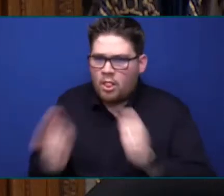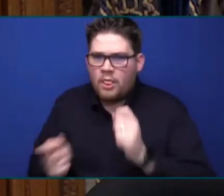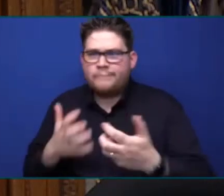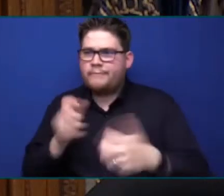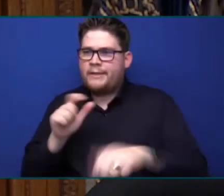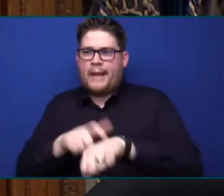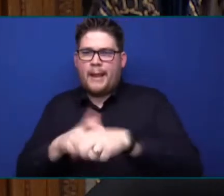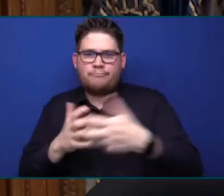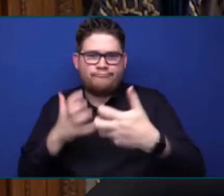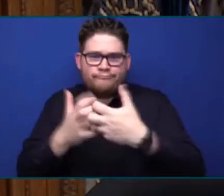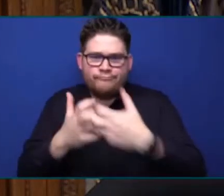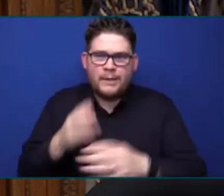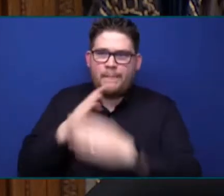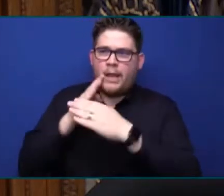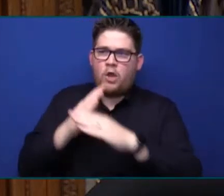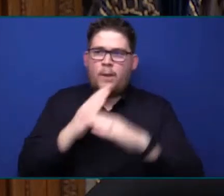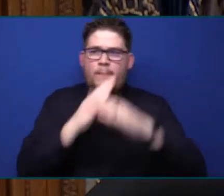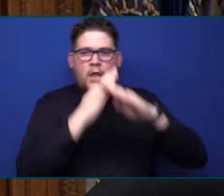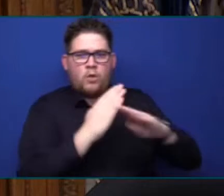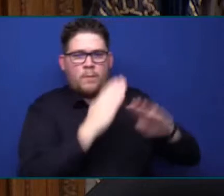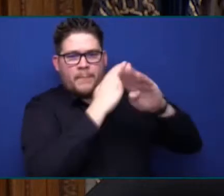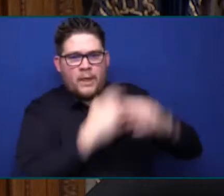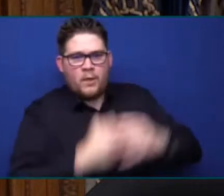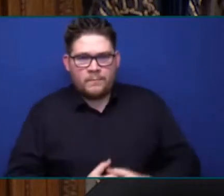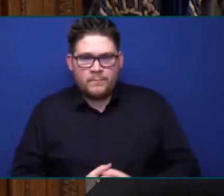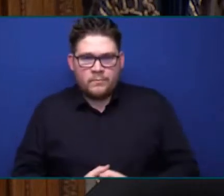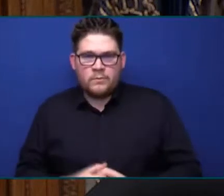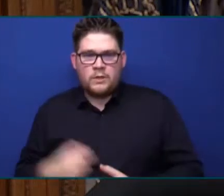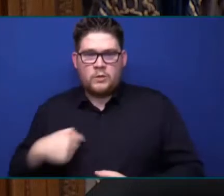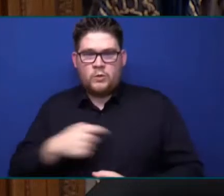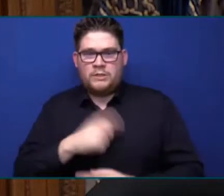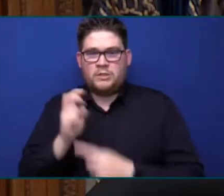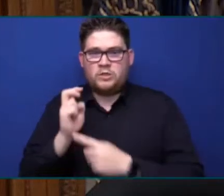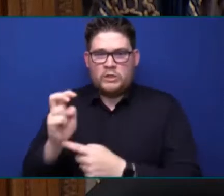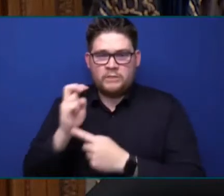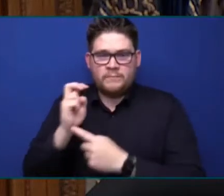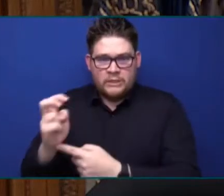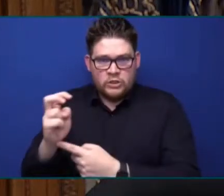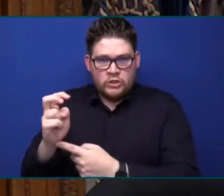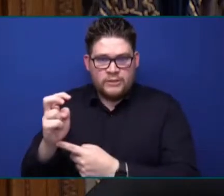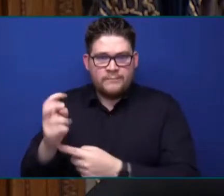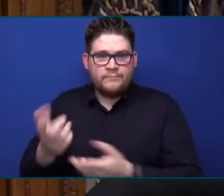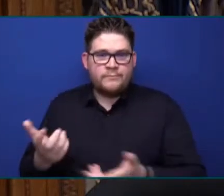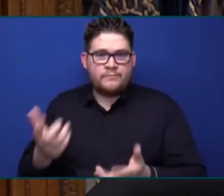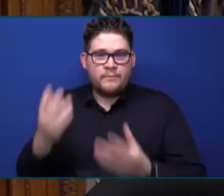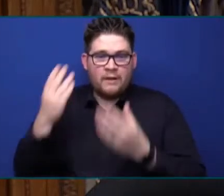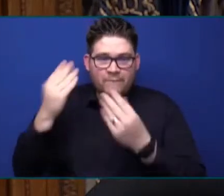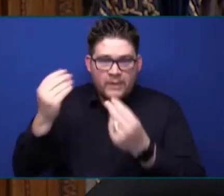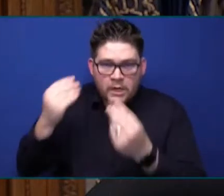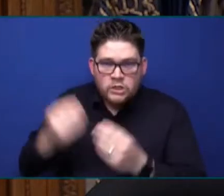we know that accessible transportation options, information and communications are all important